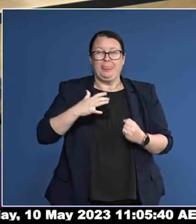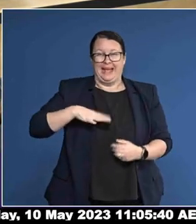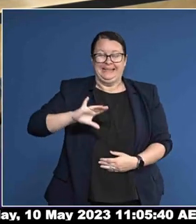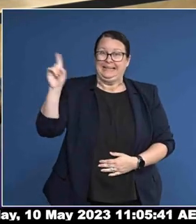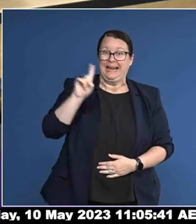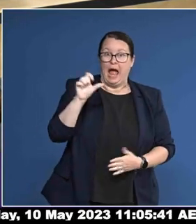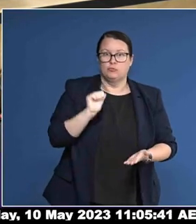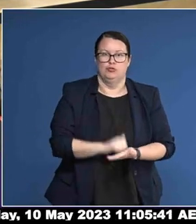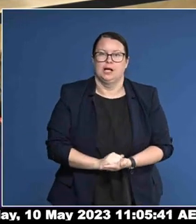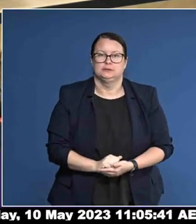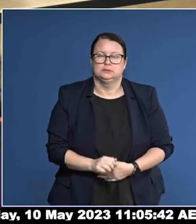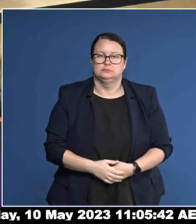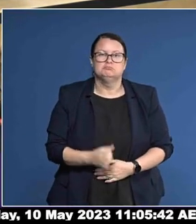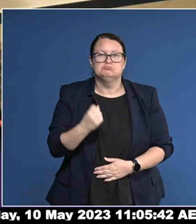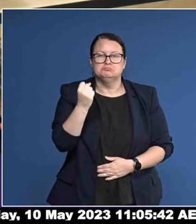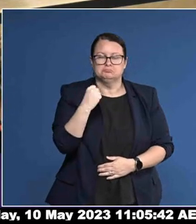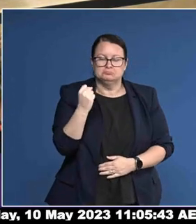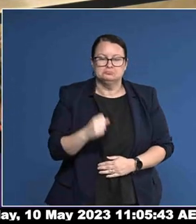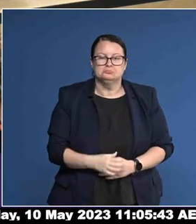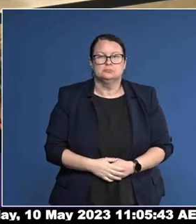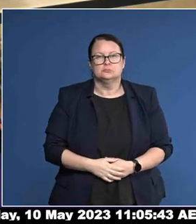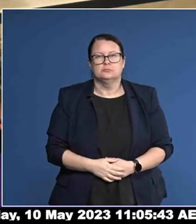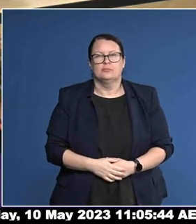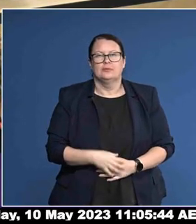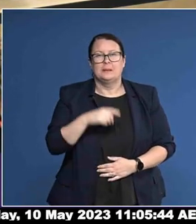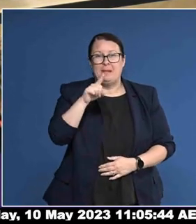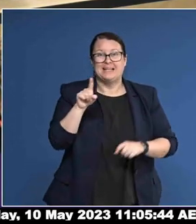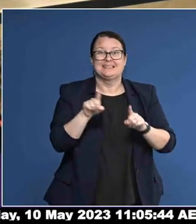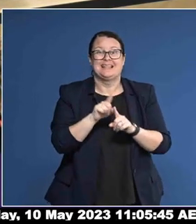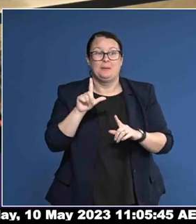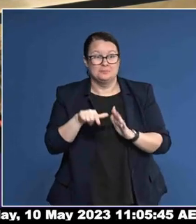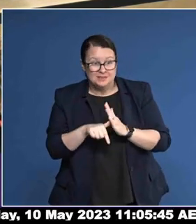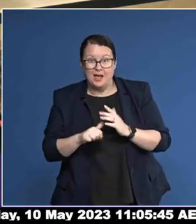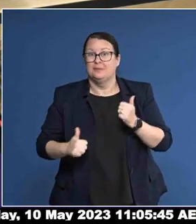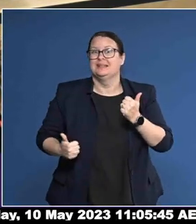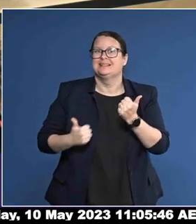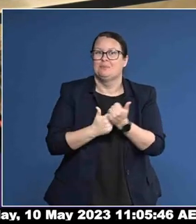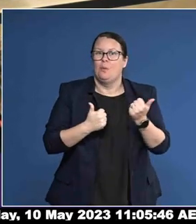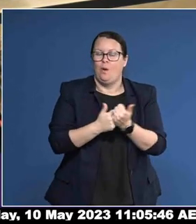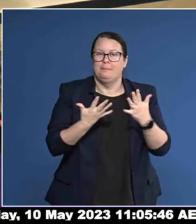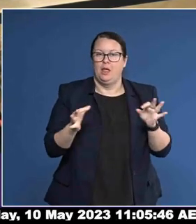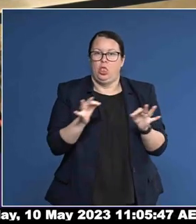But it was also supporting the utter neglect that was occurring in the home